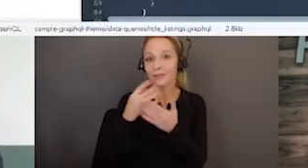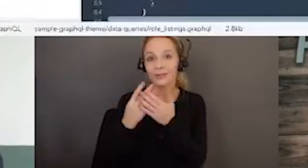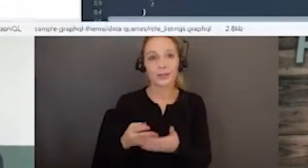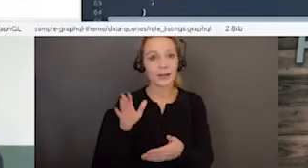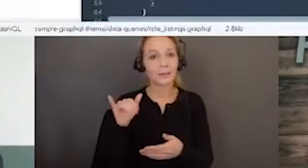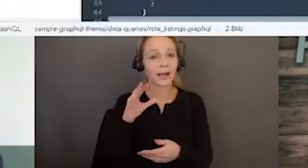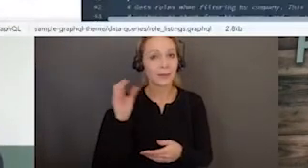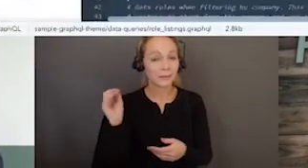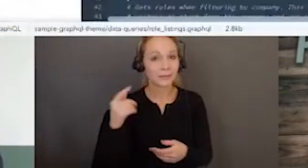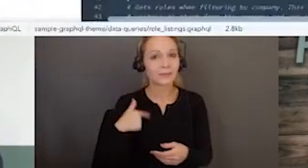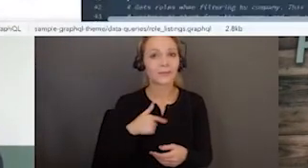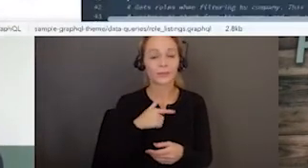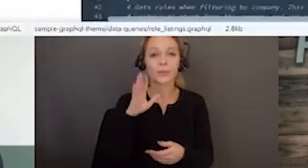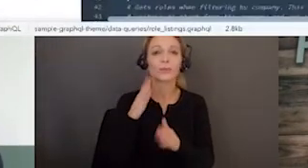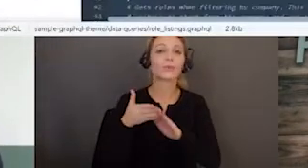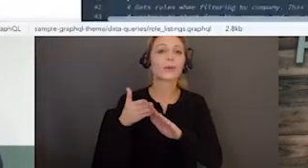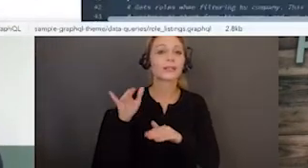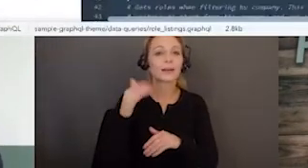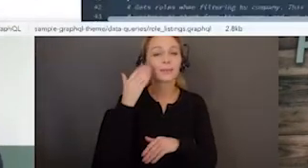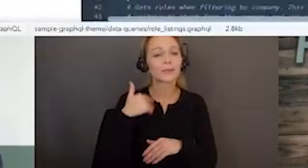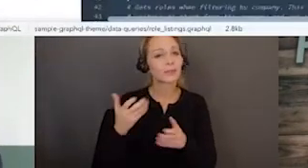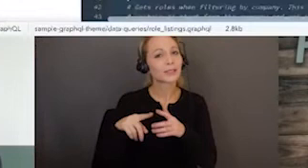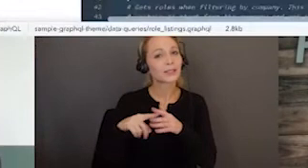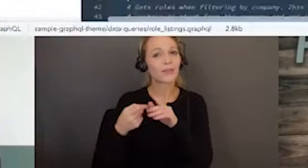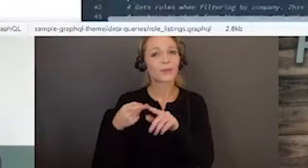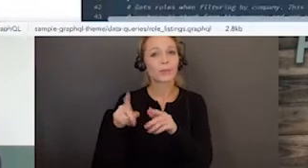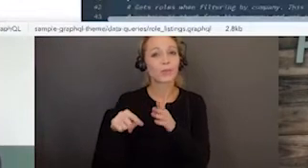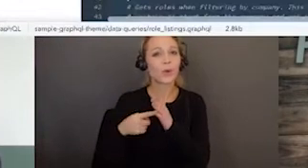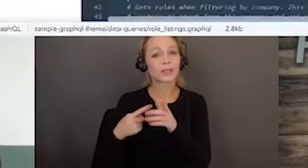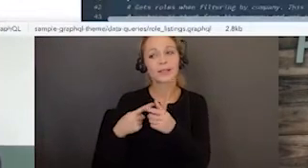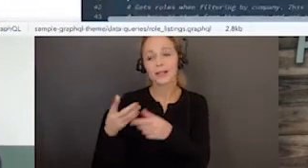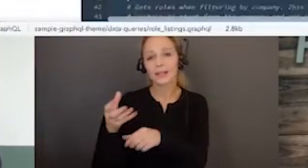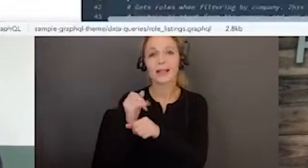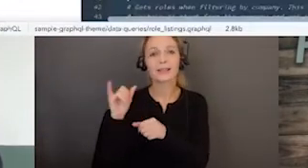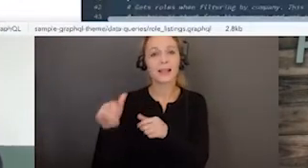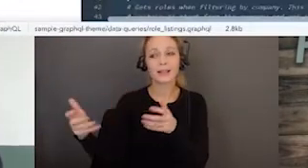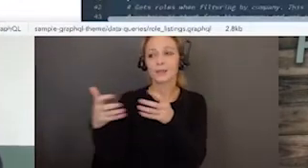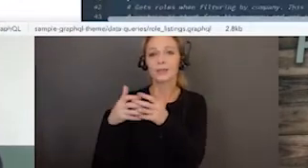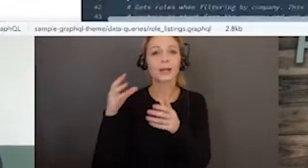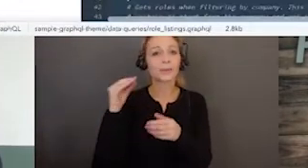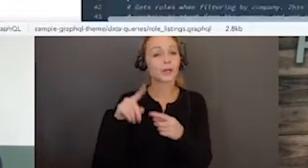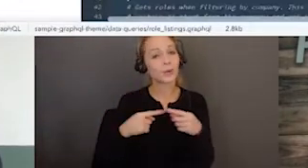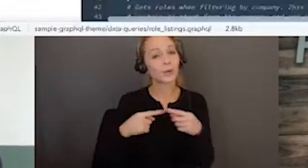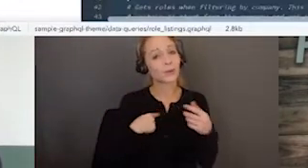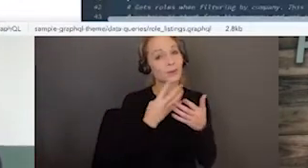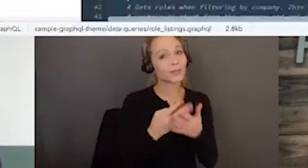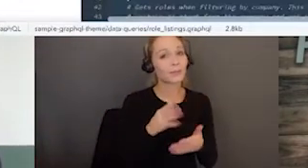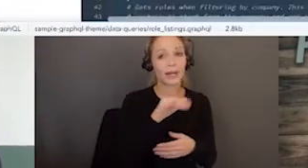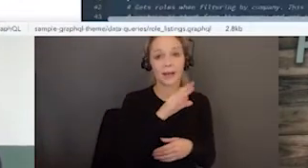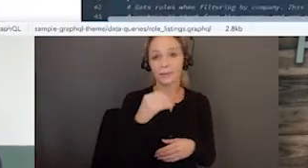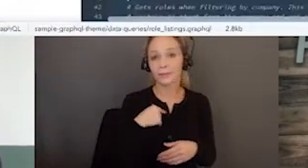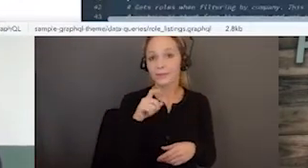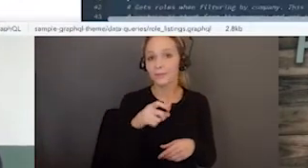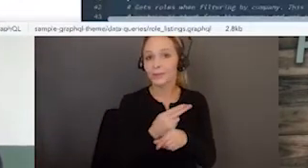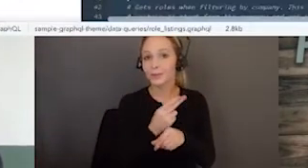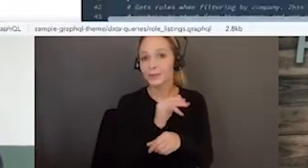COMPANY, WE RUN IT BECAUSE WE WANT TO START FROM THE ROLES AND GRAB THE ASSOCIATED COMPANY. BUT WHEN WE'RE FILTERING BY COMPANY, WE HAVE TO USE